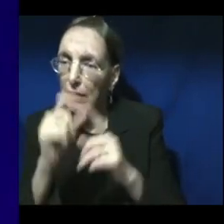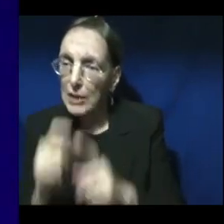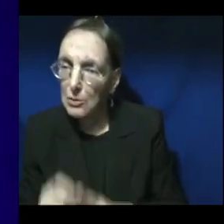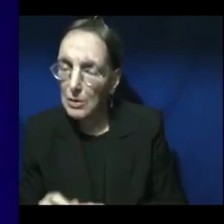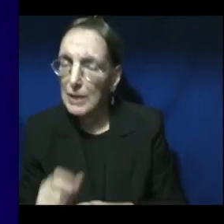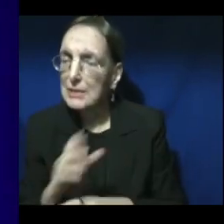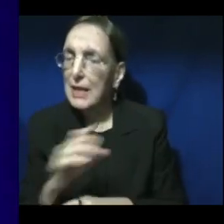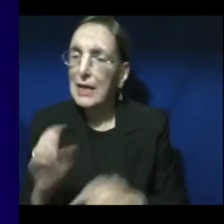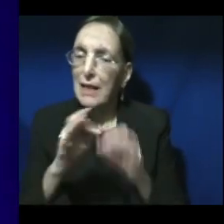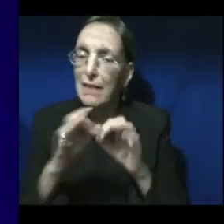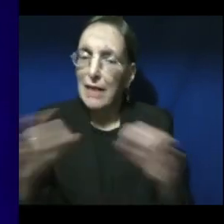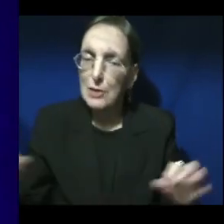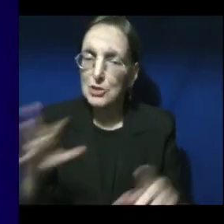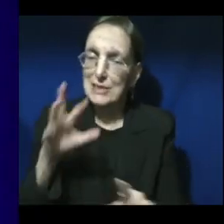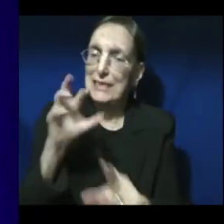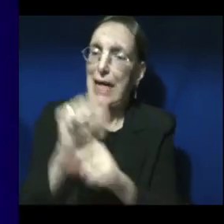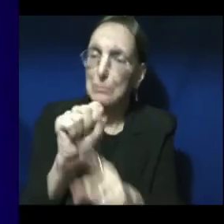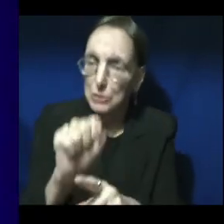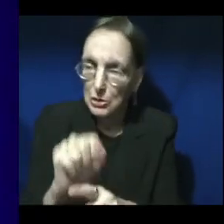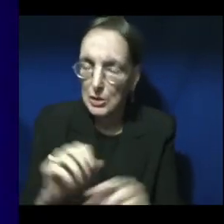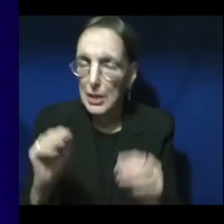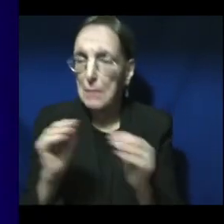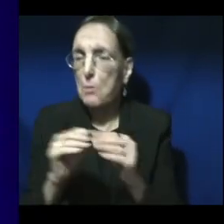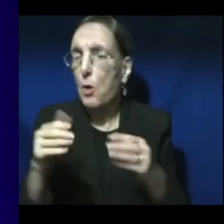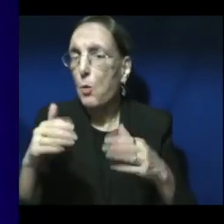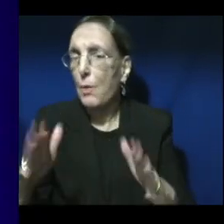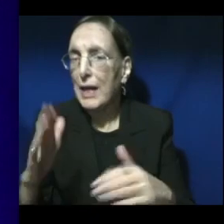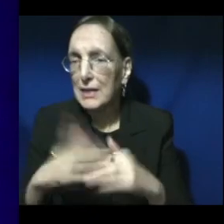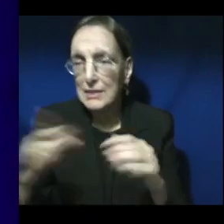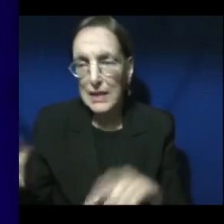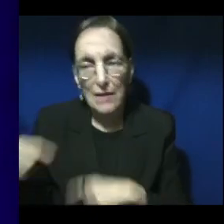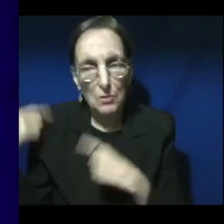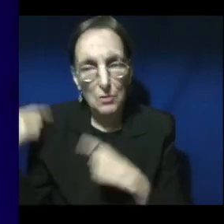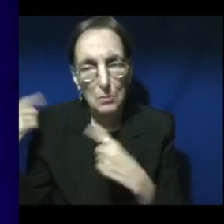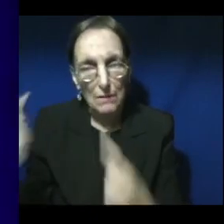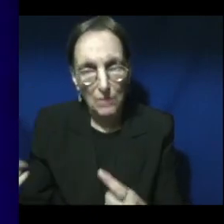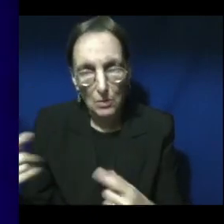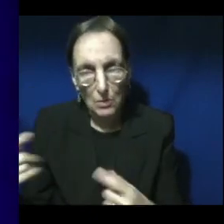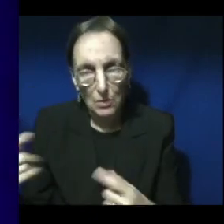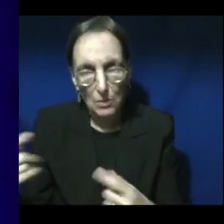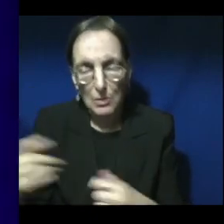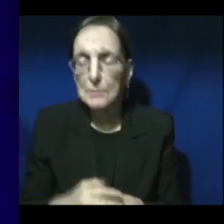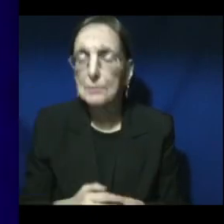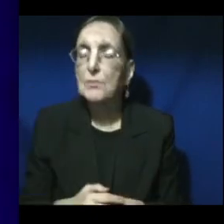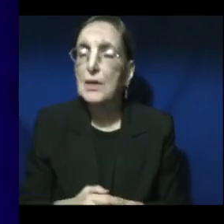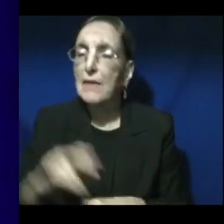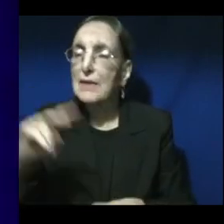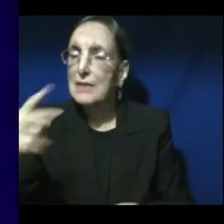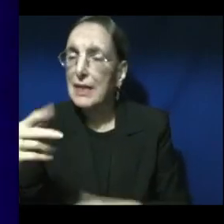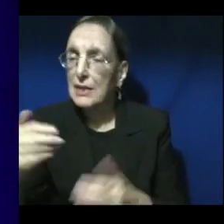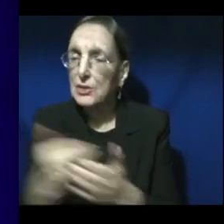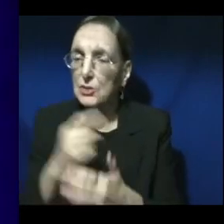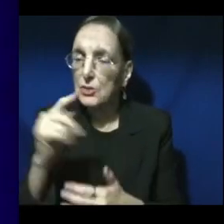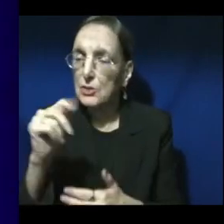That’s revolution one, but the second is new tools that allow us to parse that language for insight,